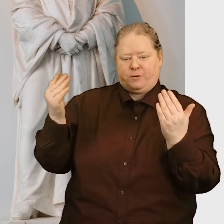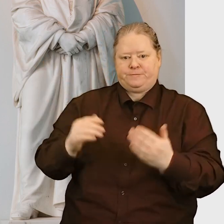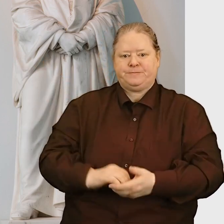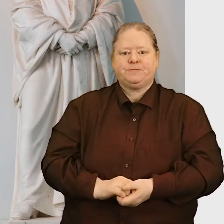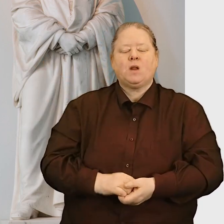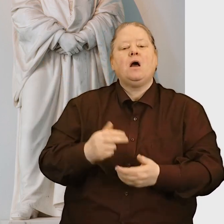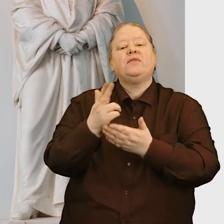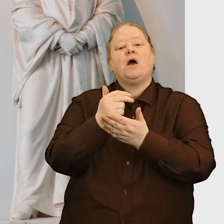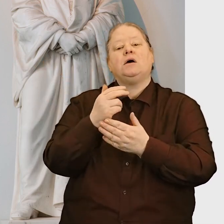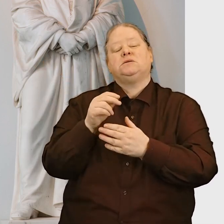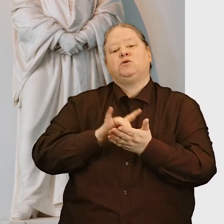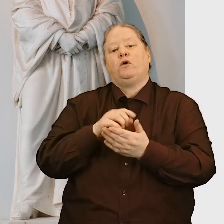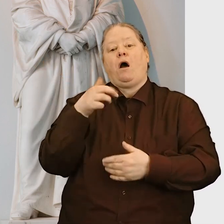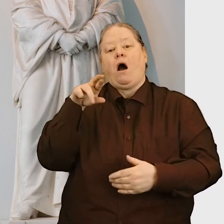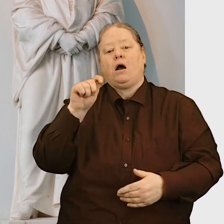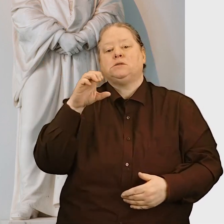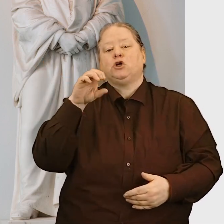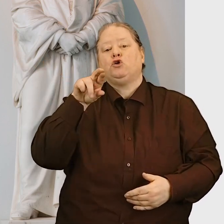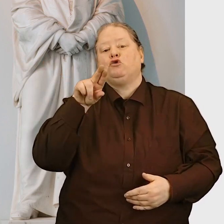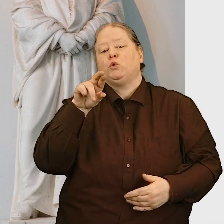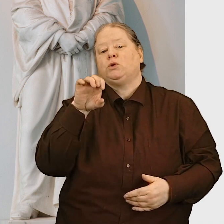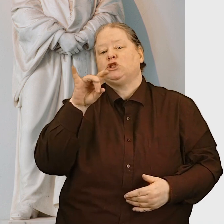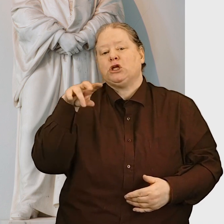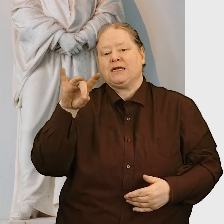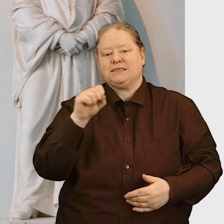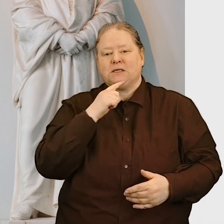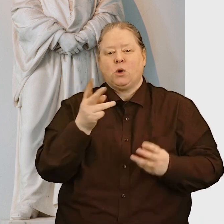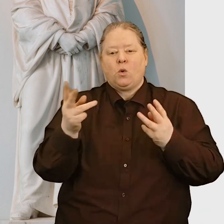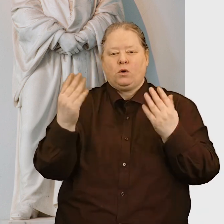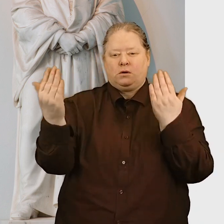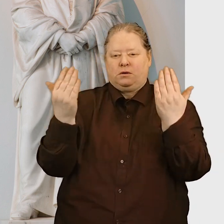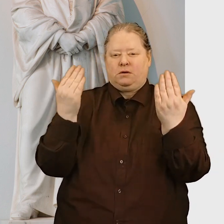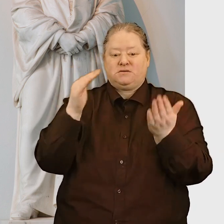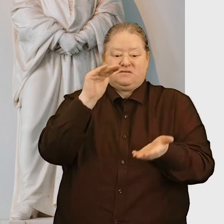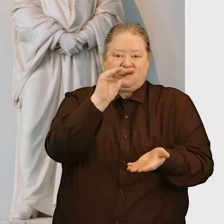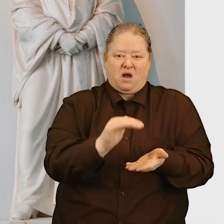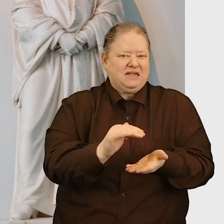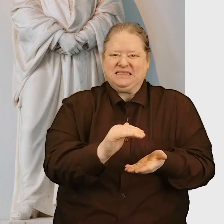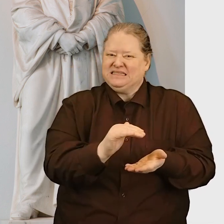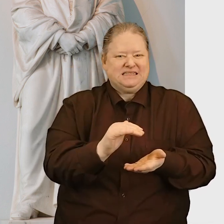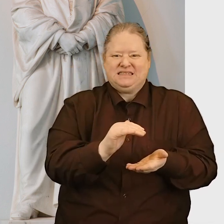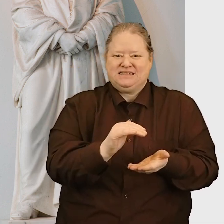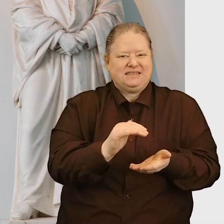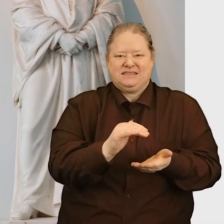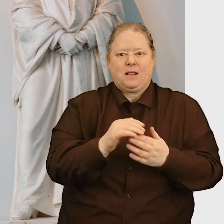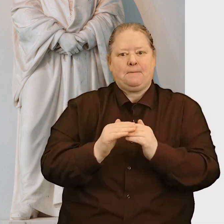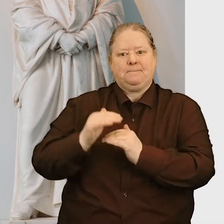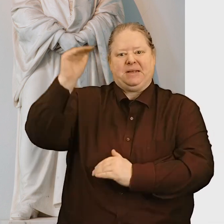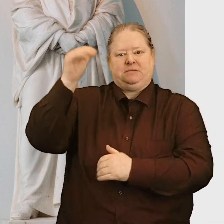The art historian Art Cruickshanks has suggested that the works don't work quite as well on the smaller scale as they do on the large one.